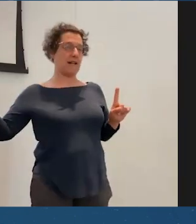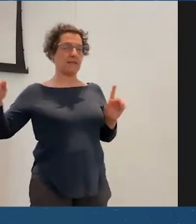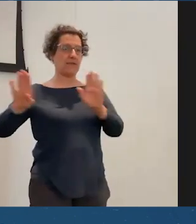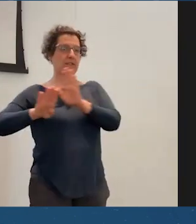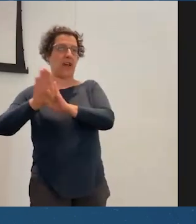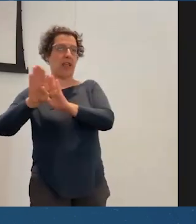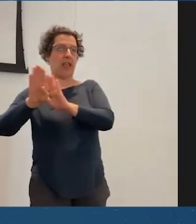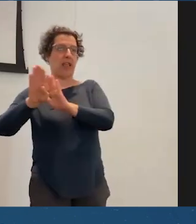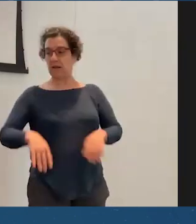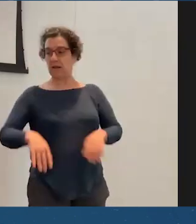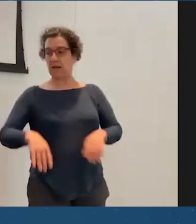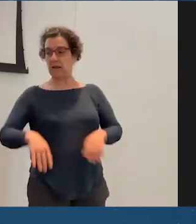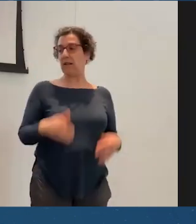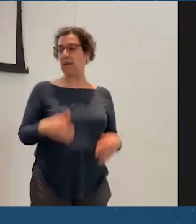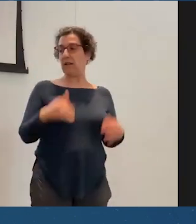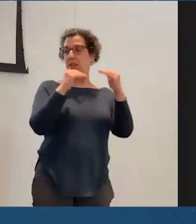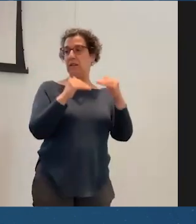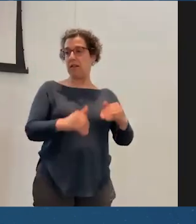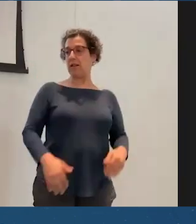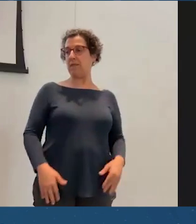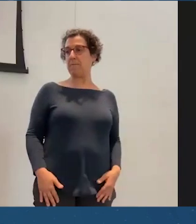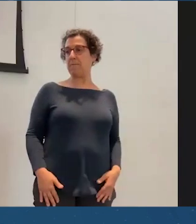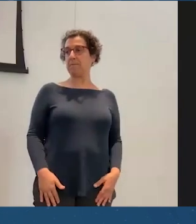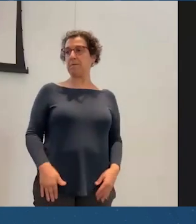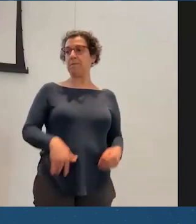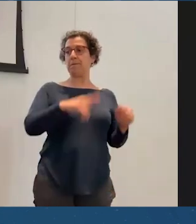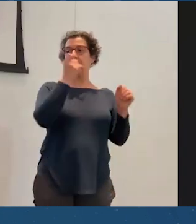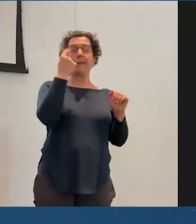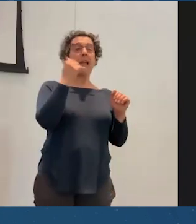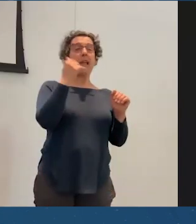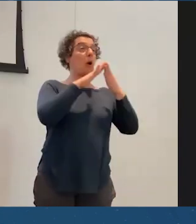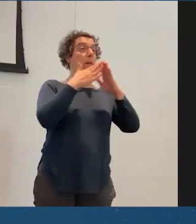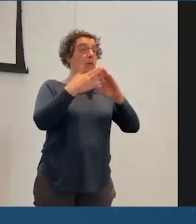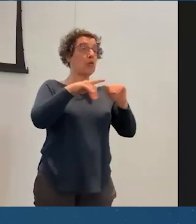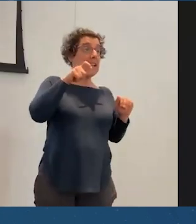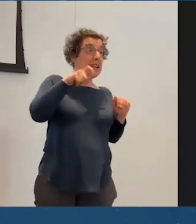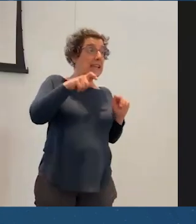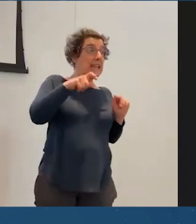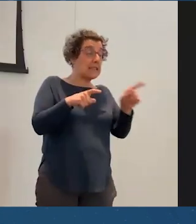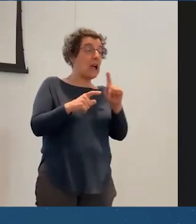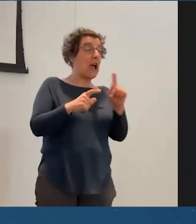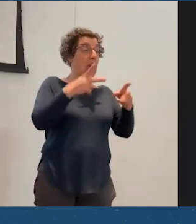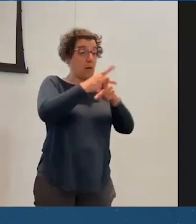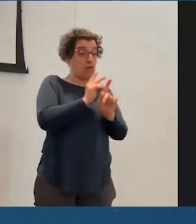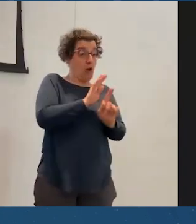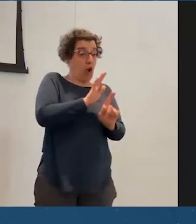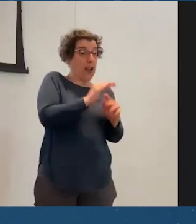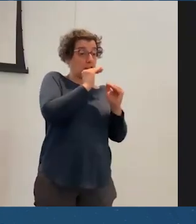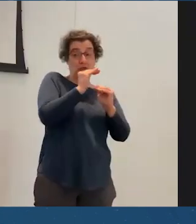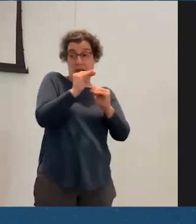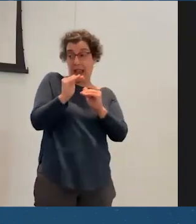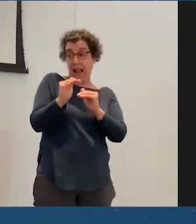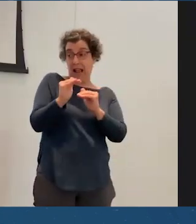We then move into understanding community needs and product constraints. And this is a really great time to share firsthand perspectives